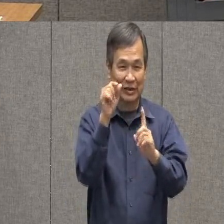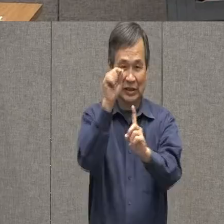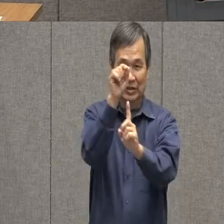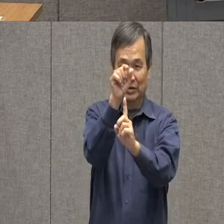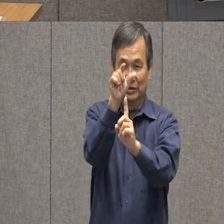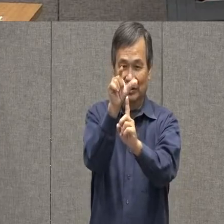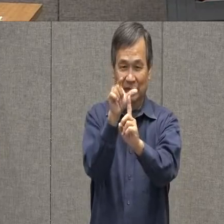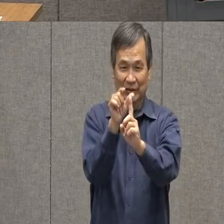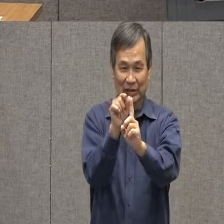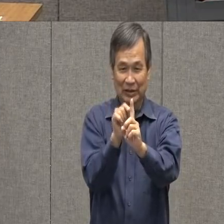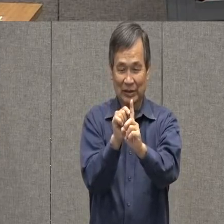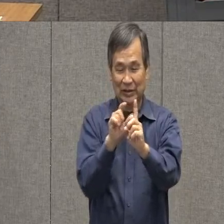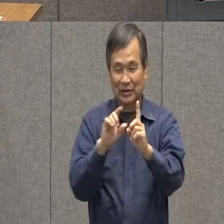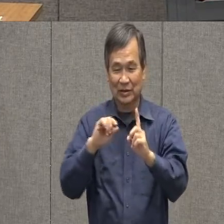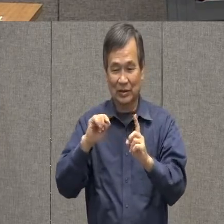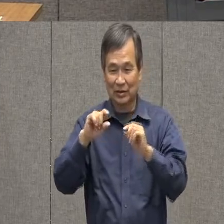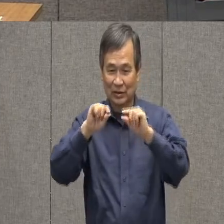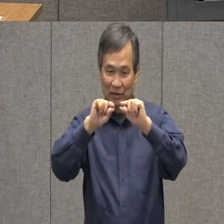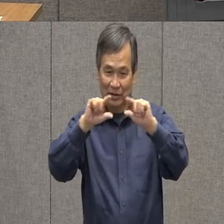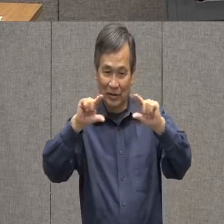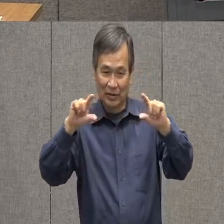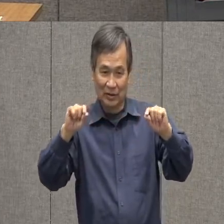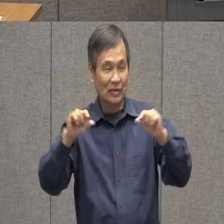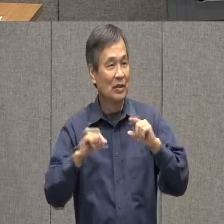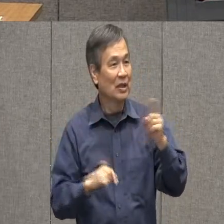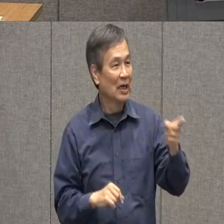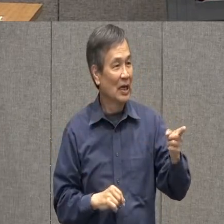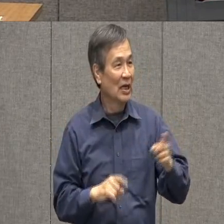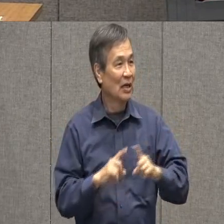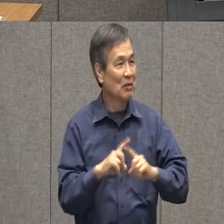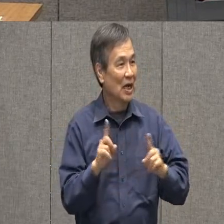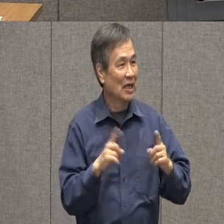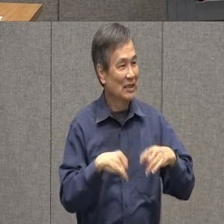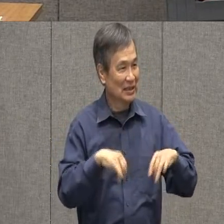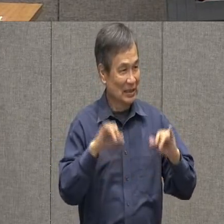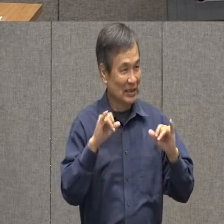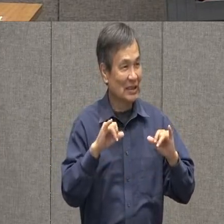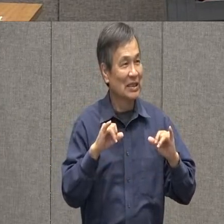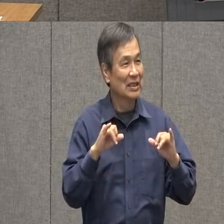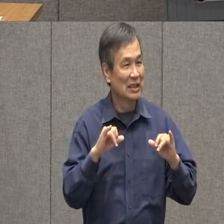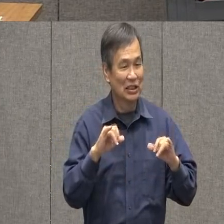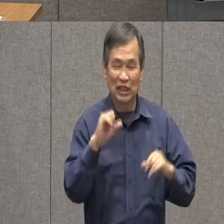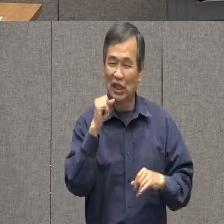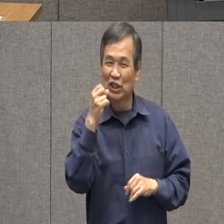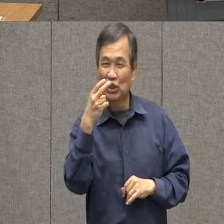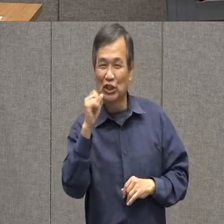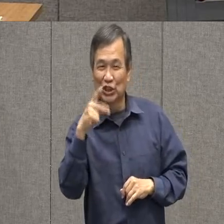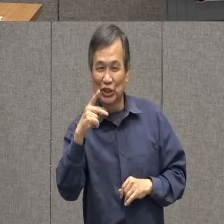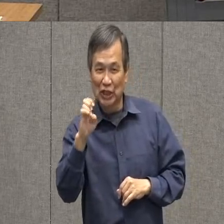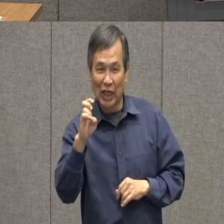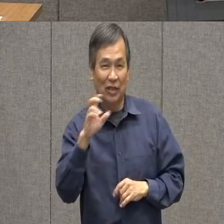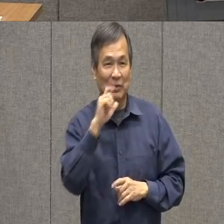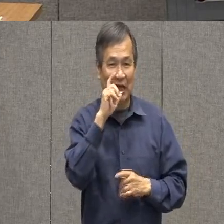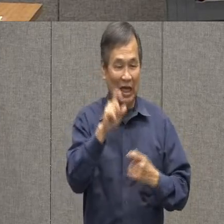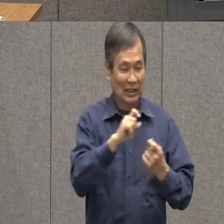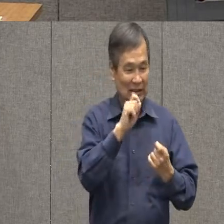and create more body shapes. But they're still kind of more shapes better than like, real bodies.